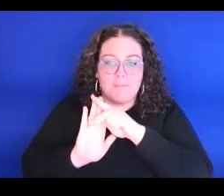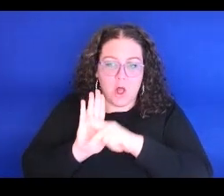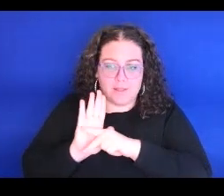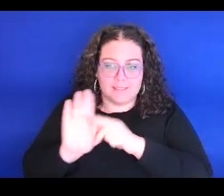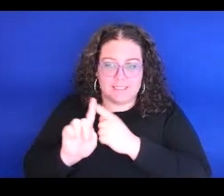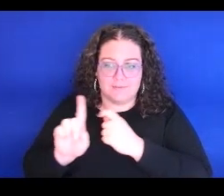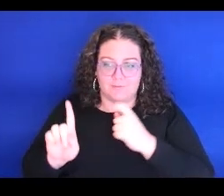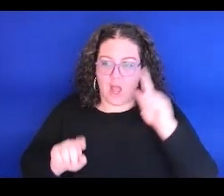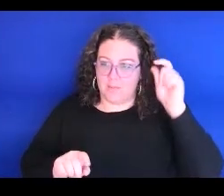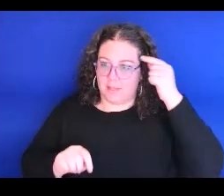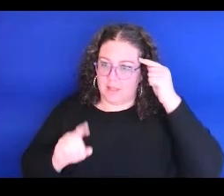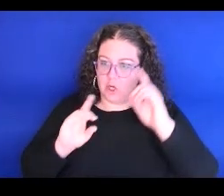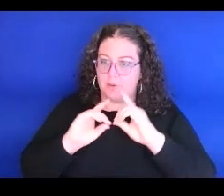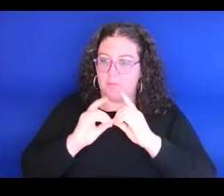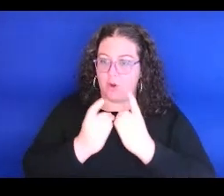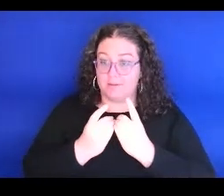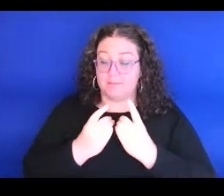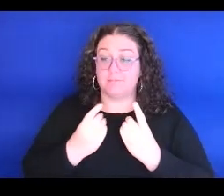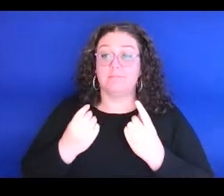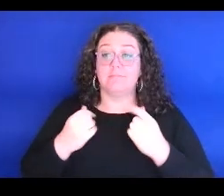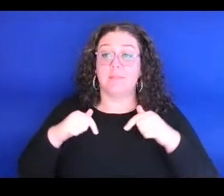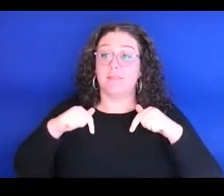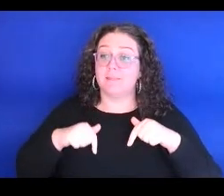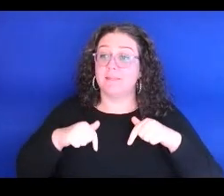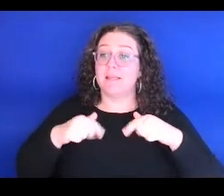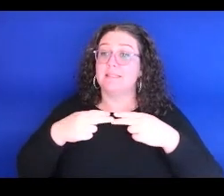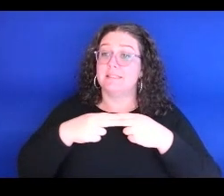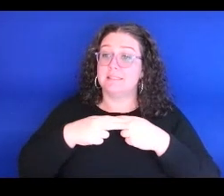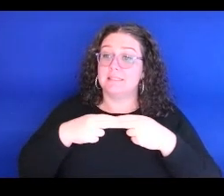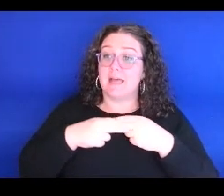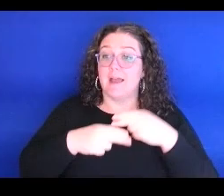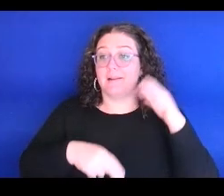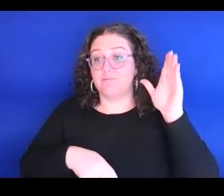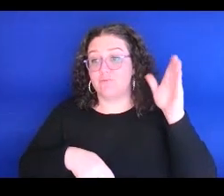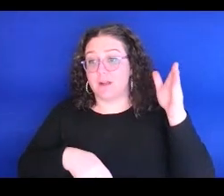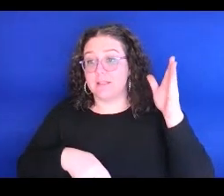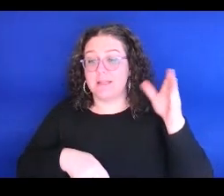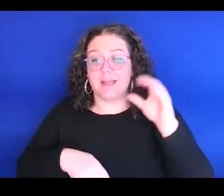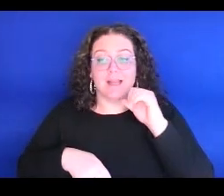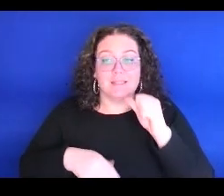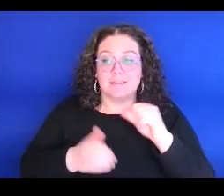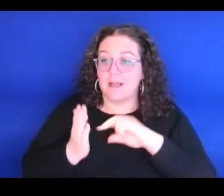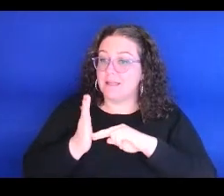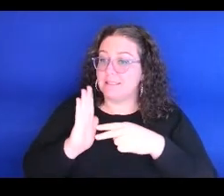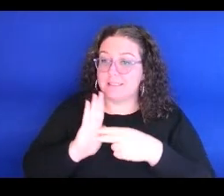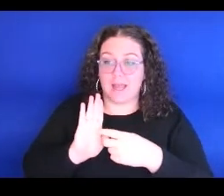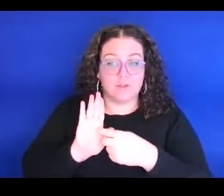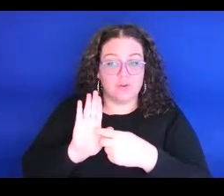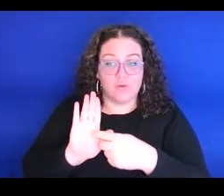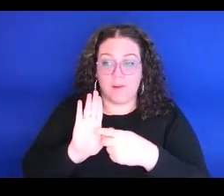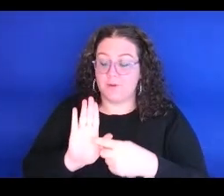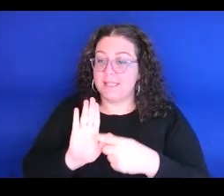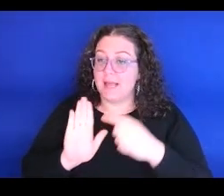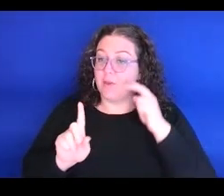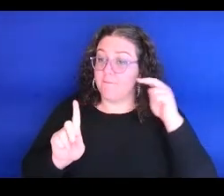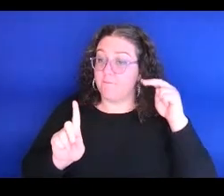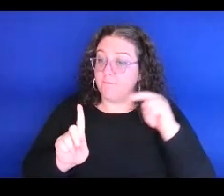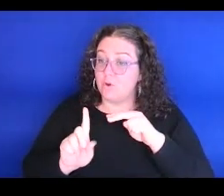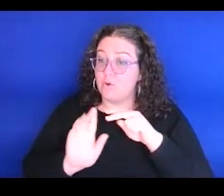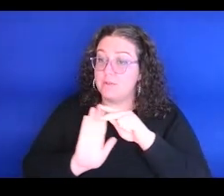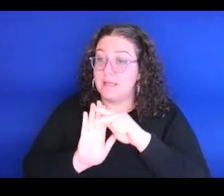This publication is not intended to represent the views or policy of or be an endorsement of